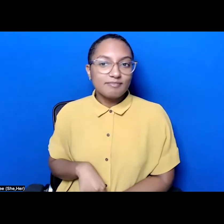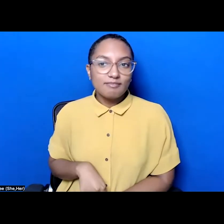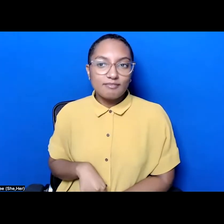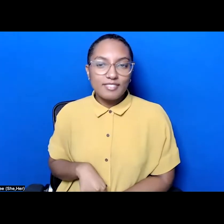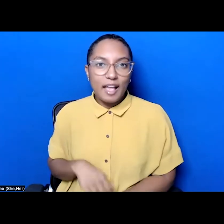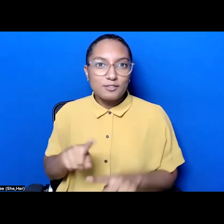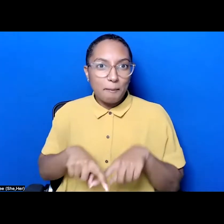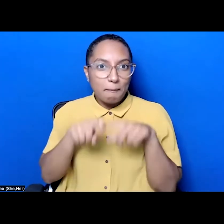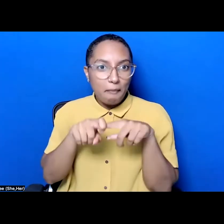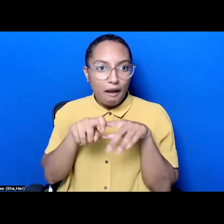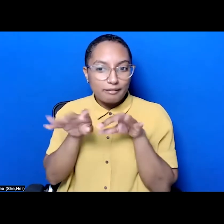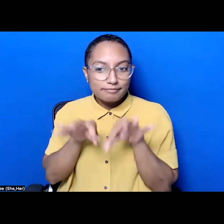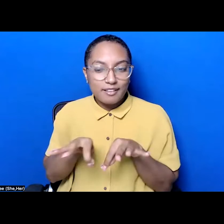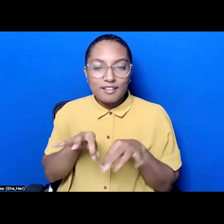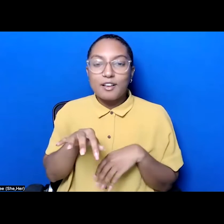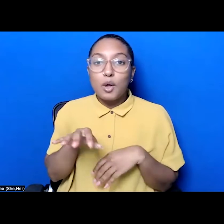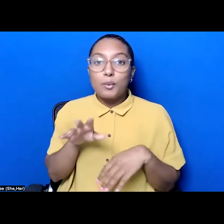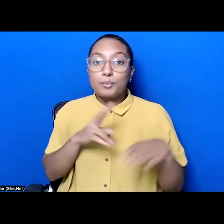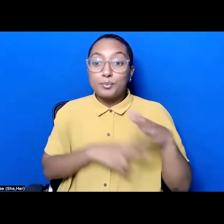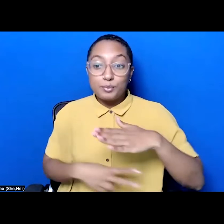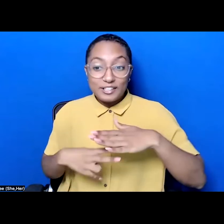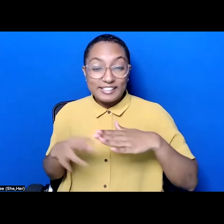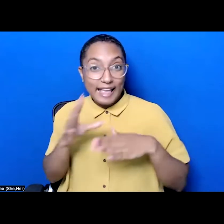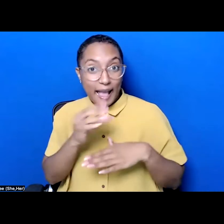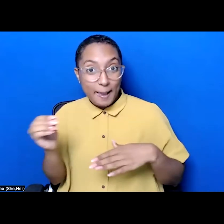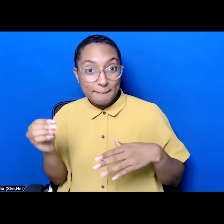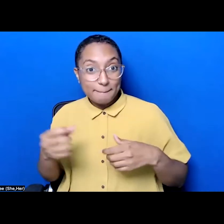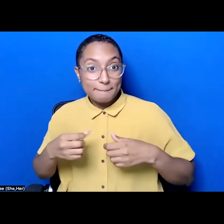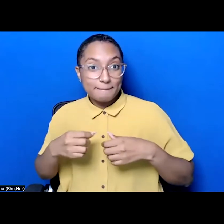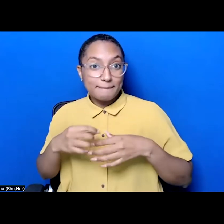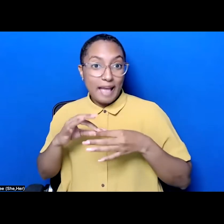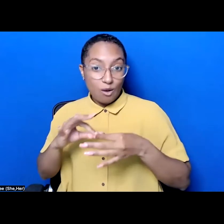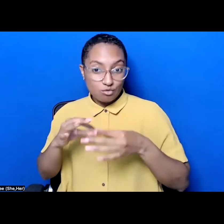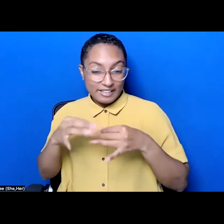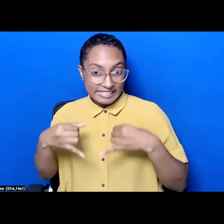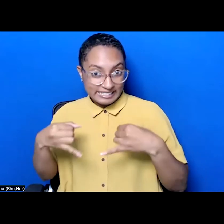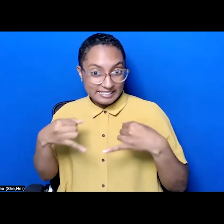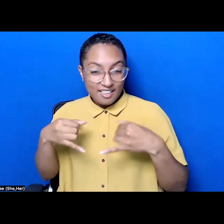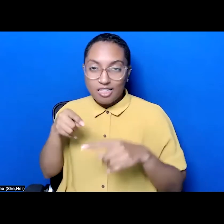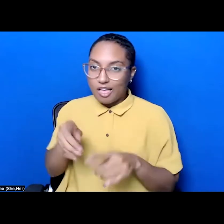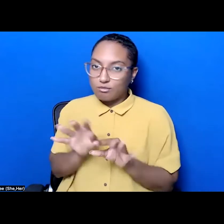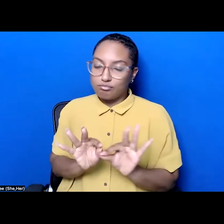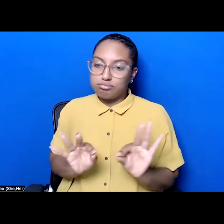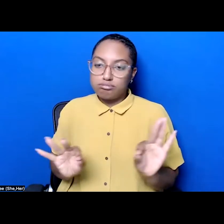to say that Bridges and Boundaries was one of the most important exhibitions in my awakening